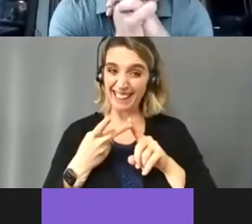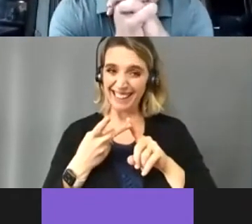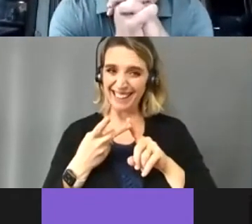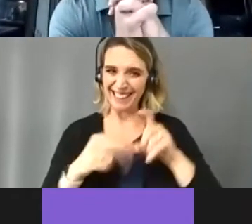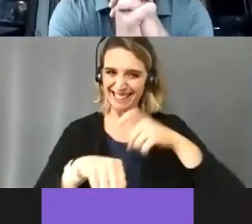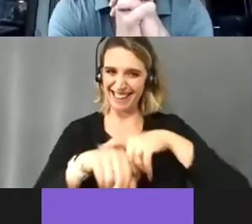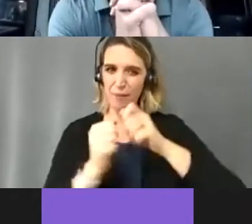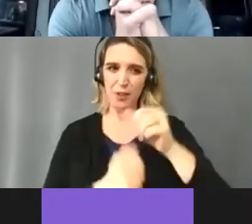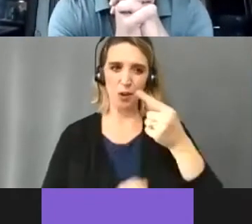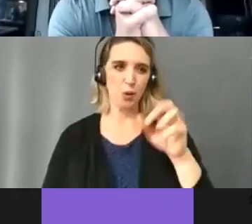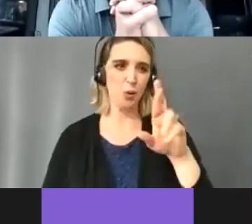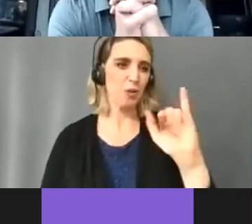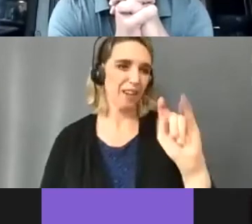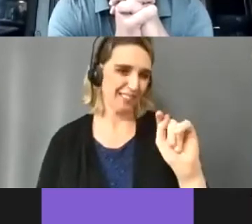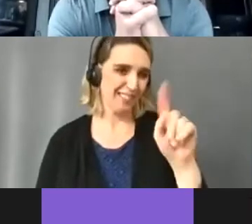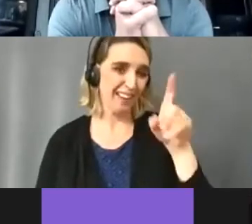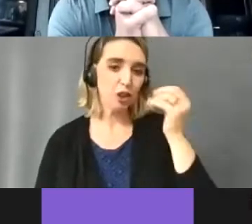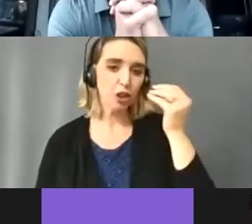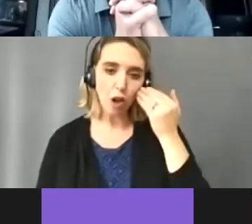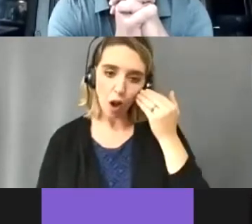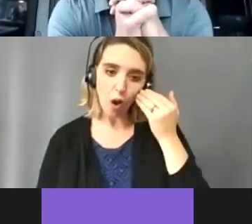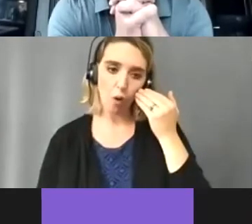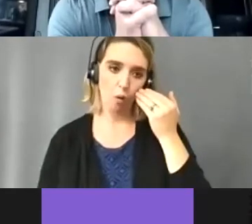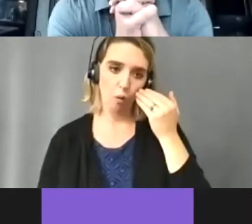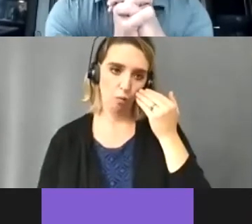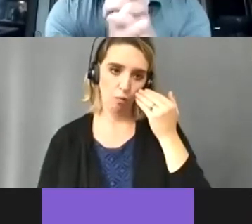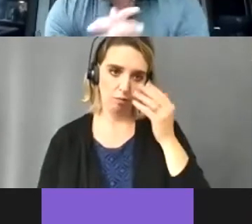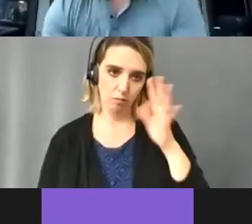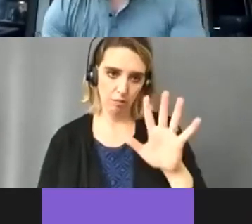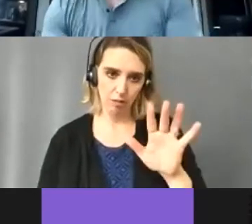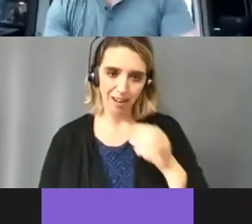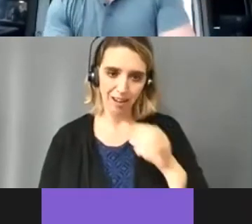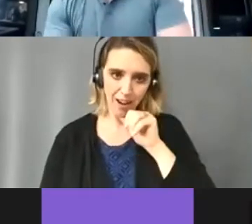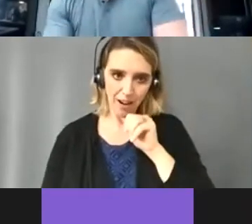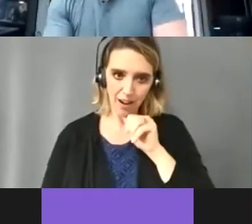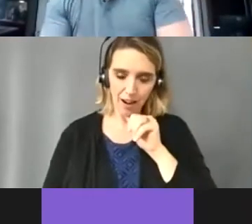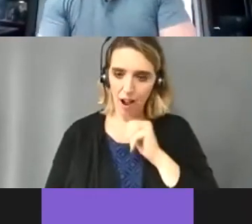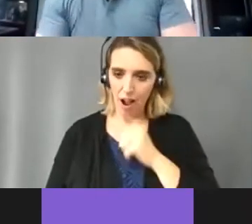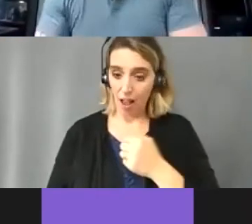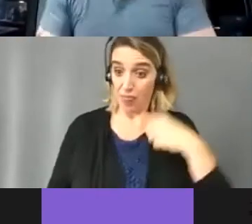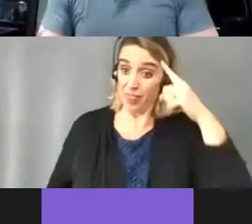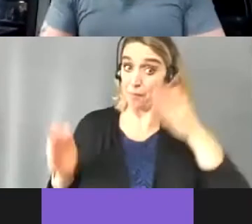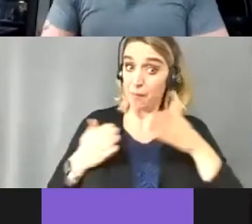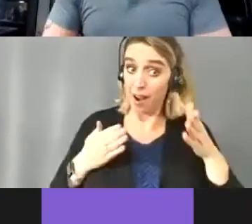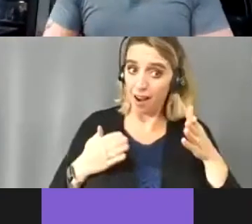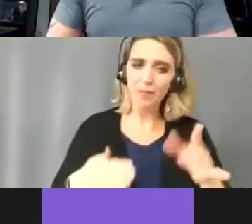and I should know never to think I'm prepared because you're never truly prepared.